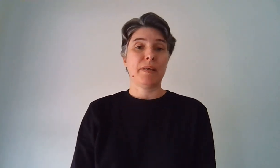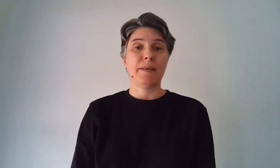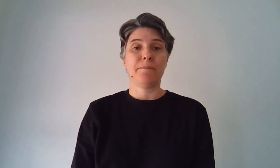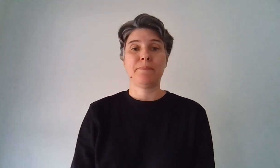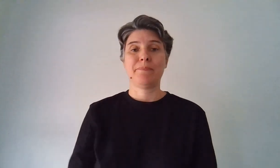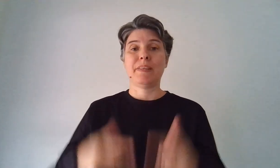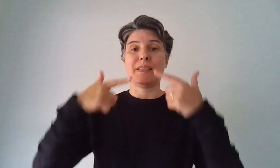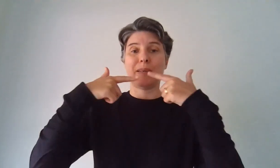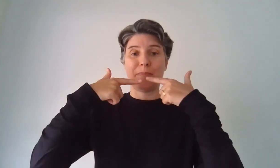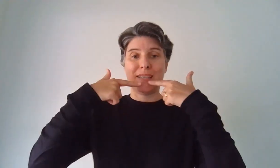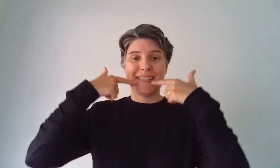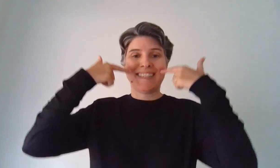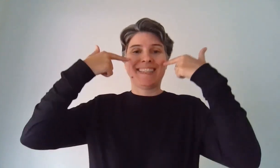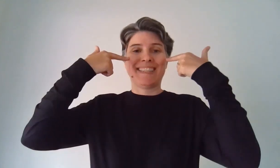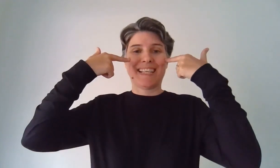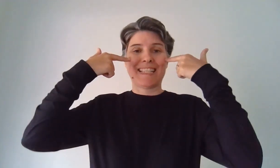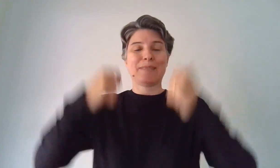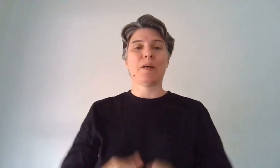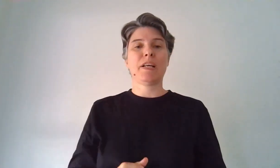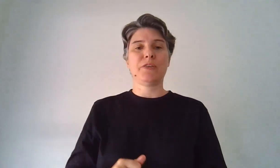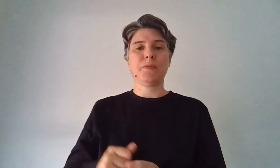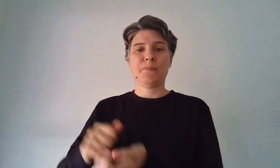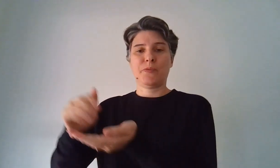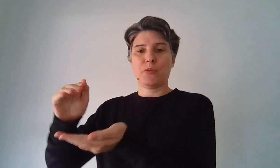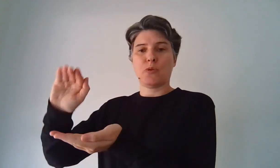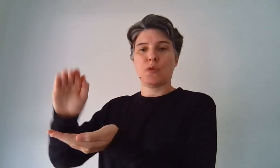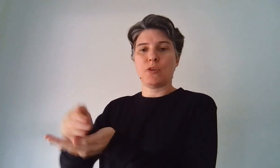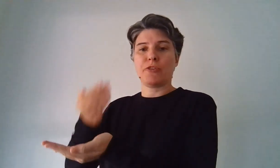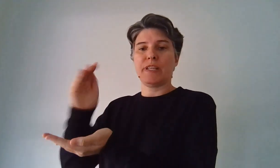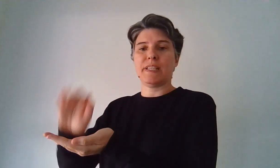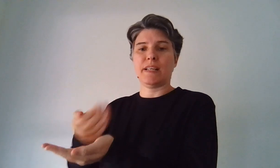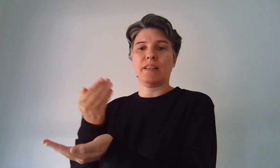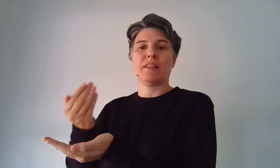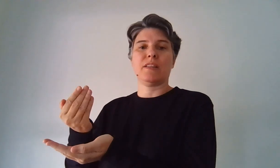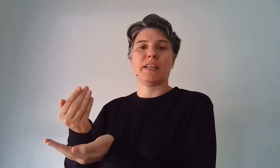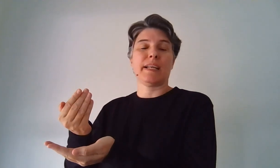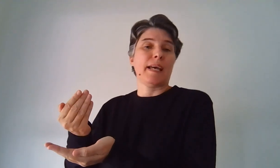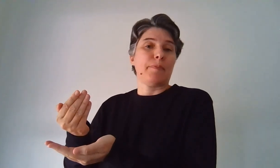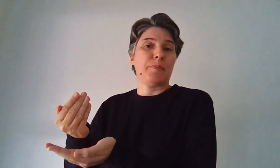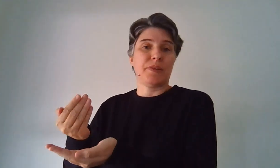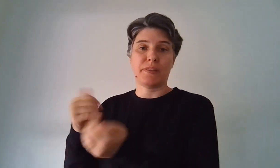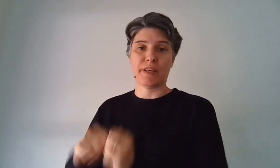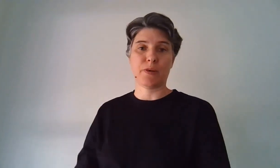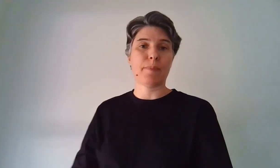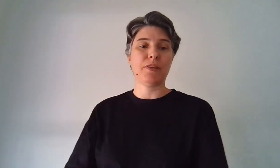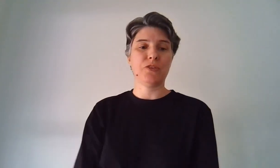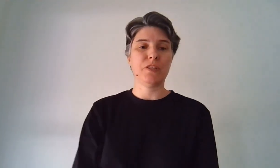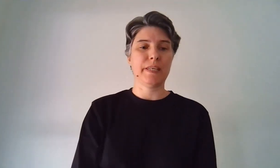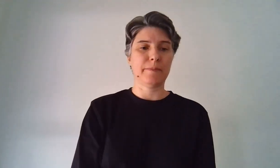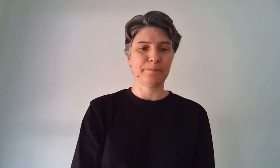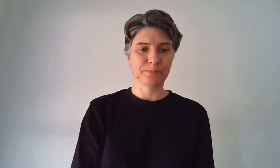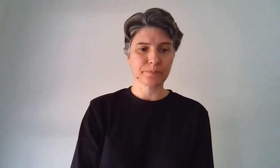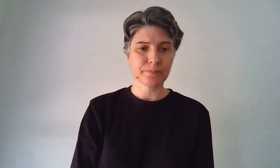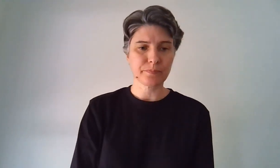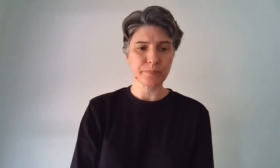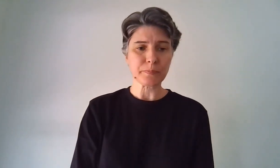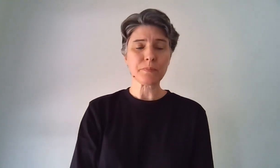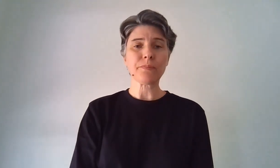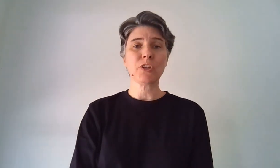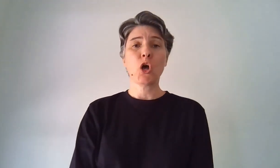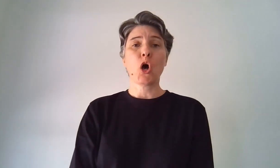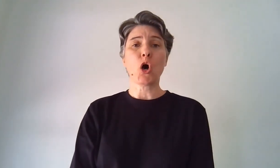Happy. It can be a smile or greeting, like happy birthday or happy new year.